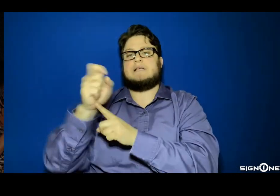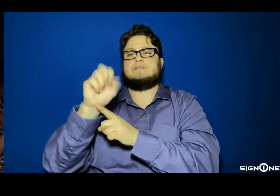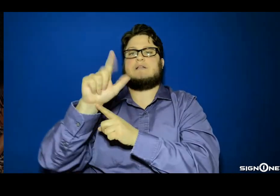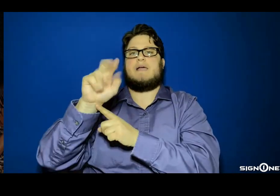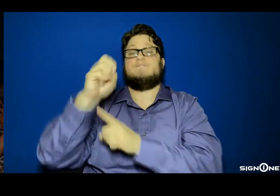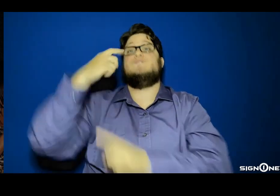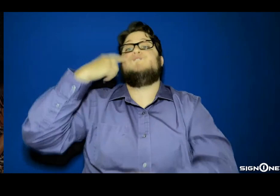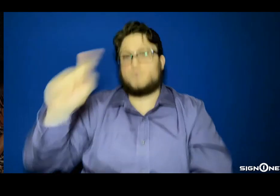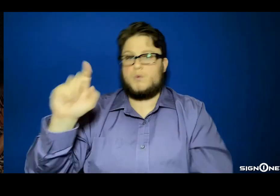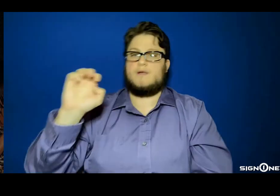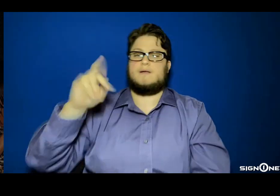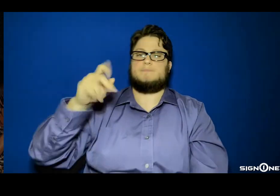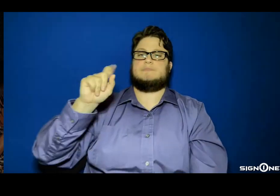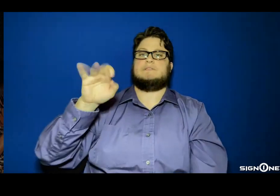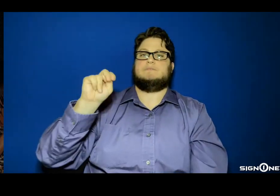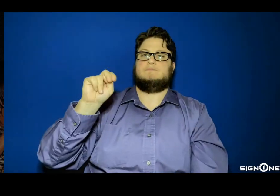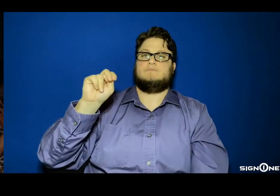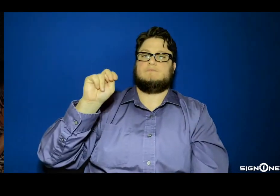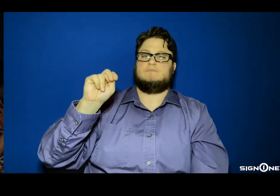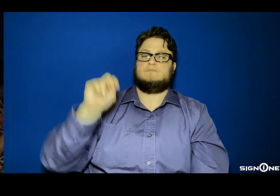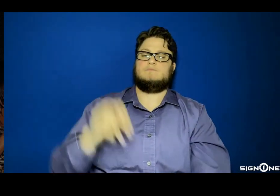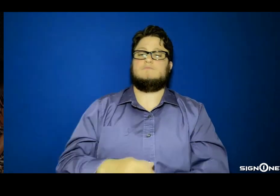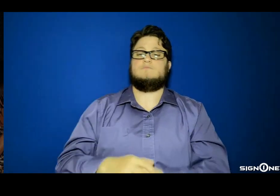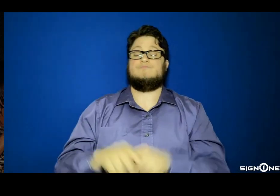as a teenage sex slave for Epstein.